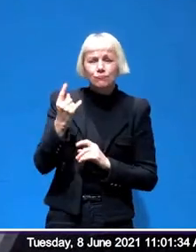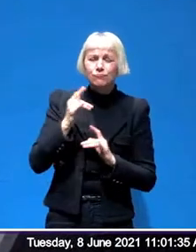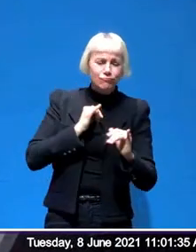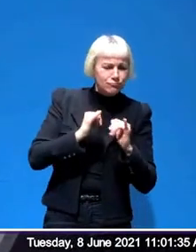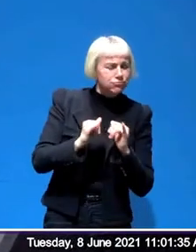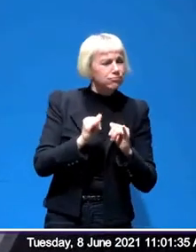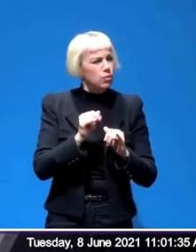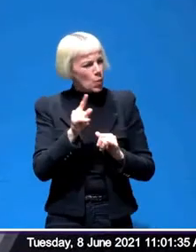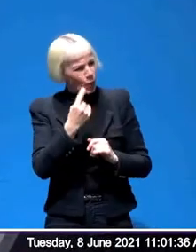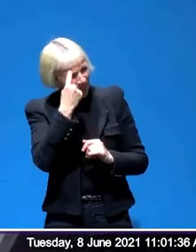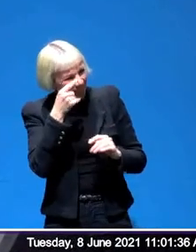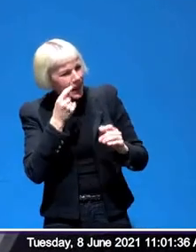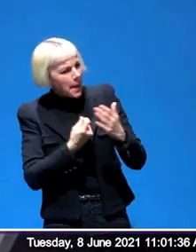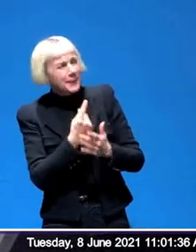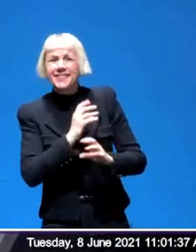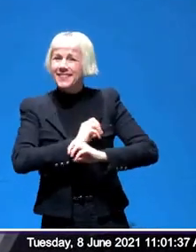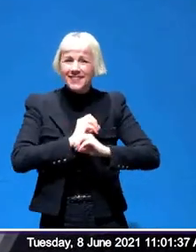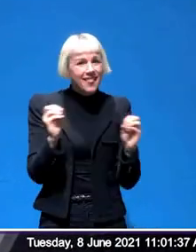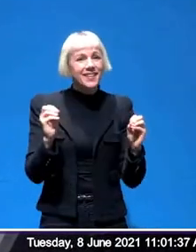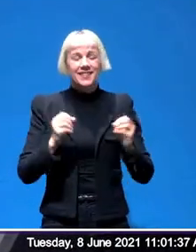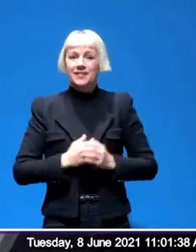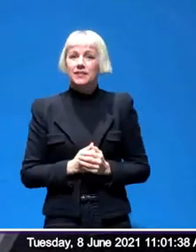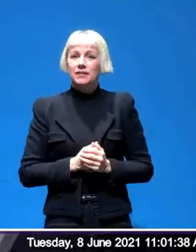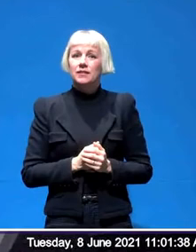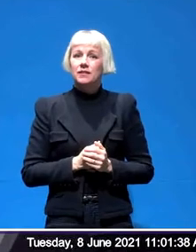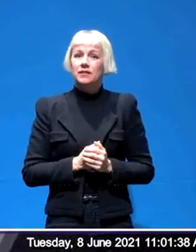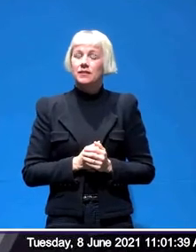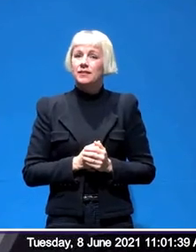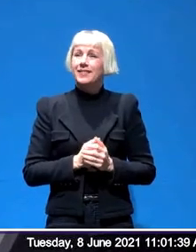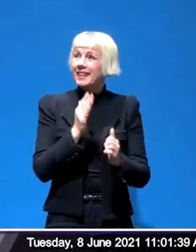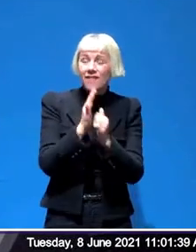We'd had him the day previously, so no one ever came out and said to us,